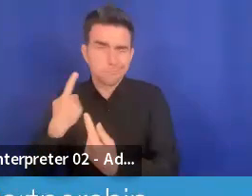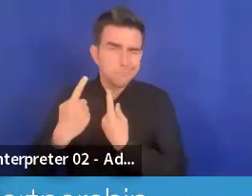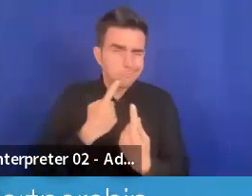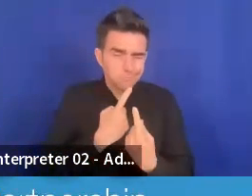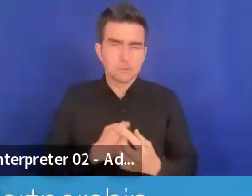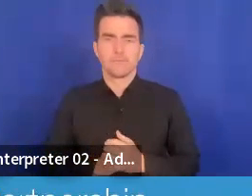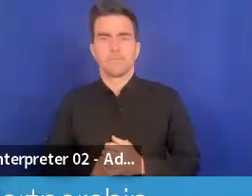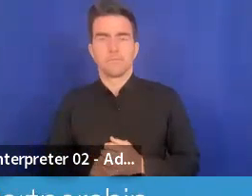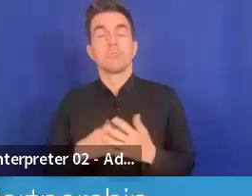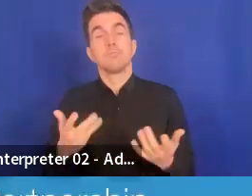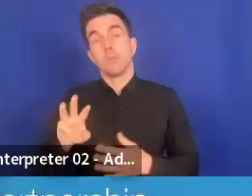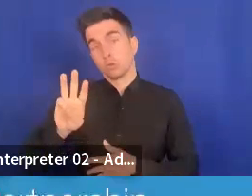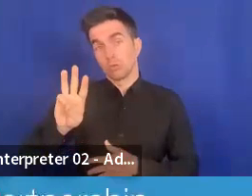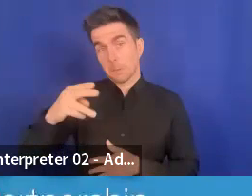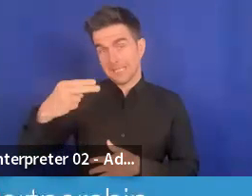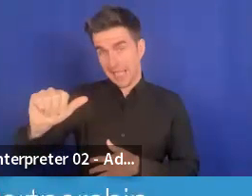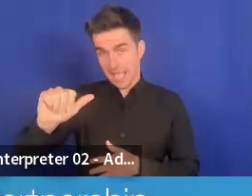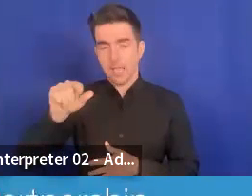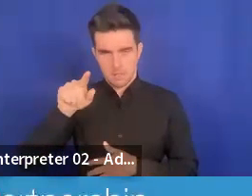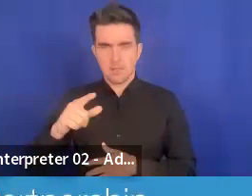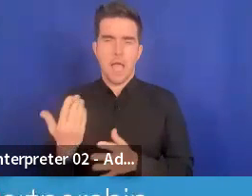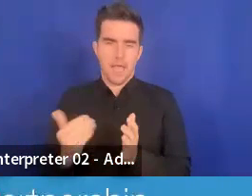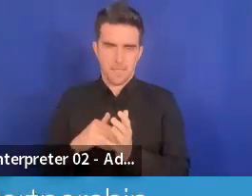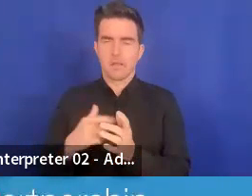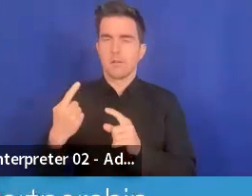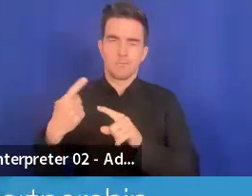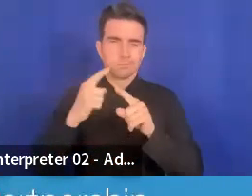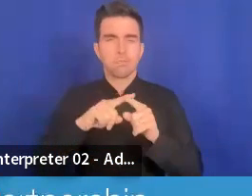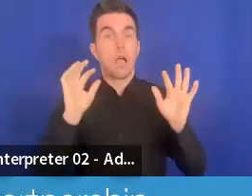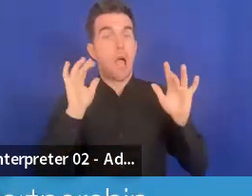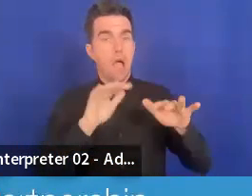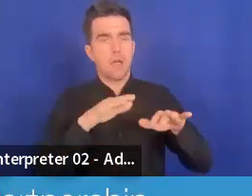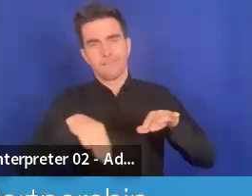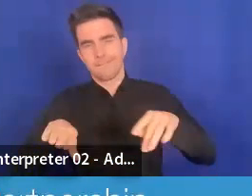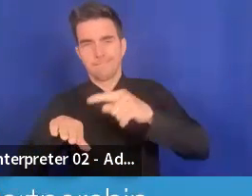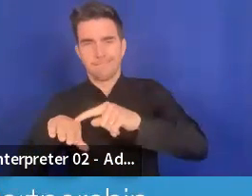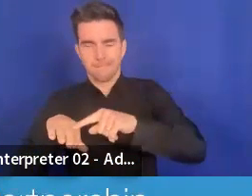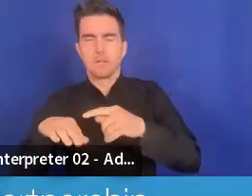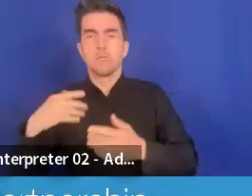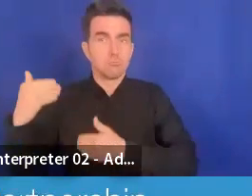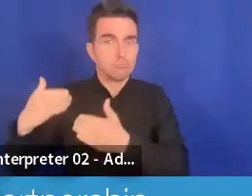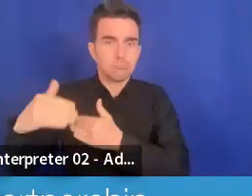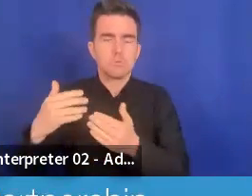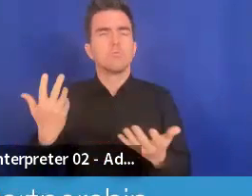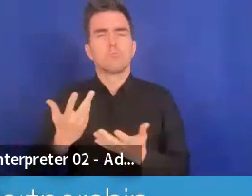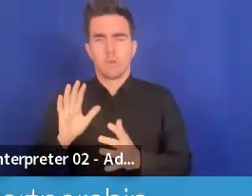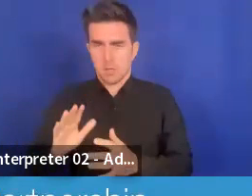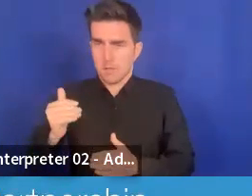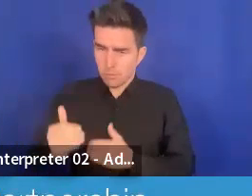The process is happening right now, and I don't have a compilation of all of them.